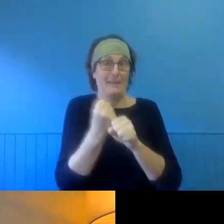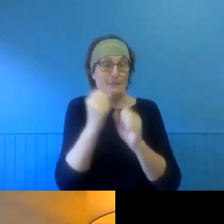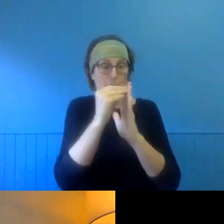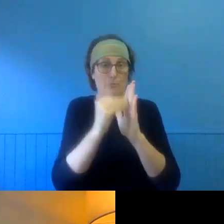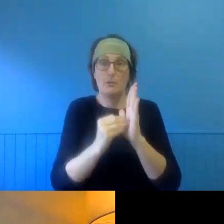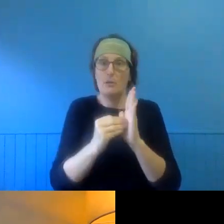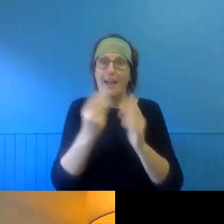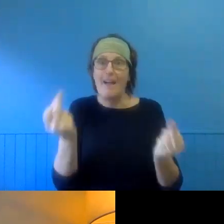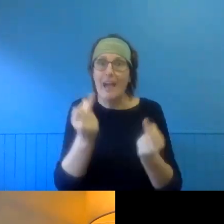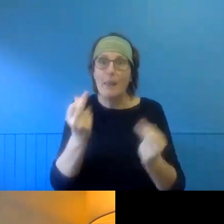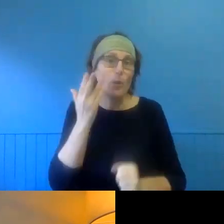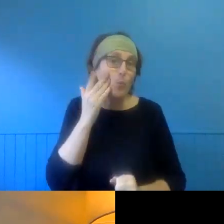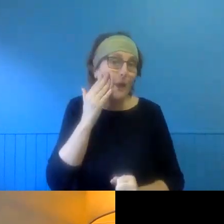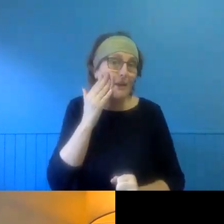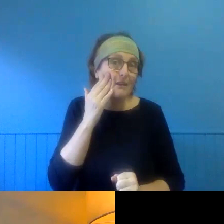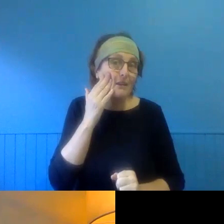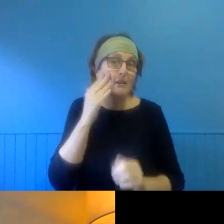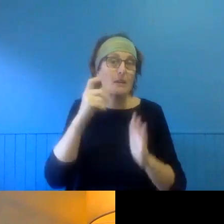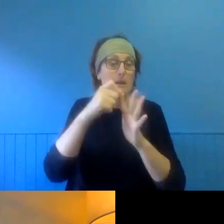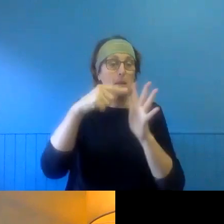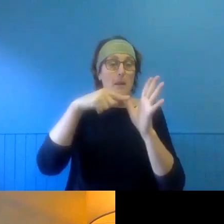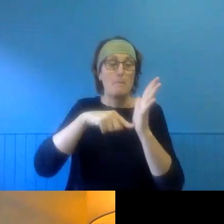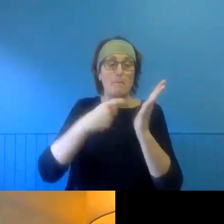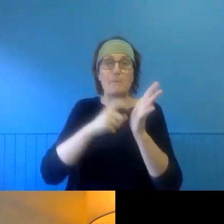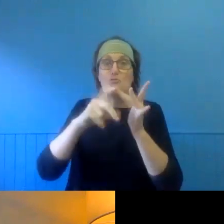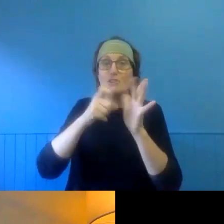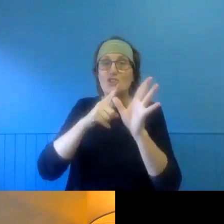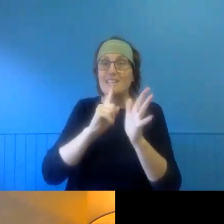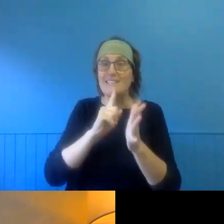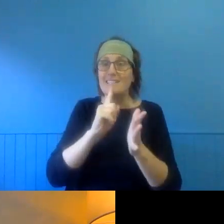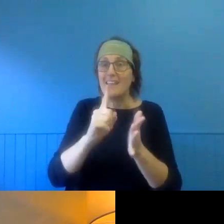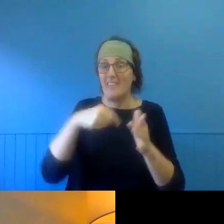" Patricia said later this year. I believe that's correct - is that